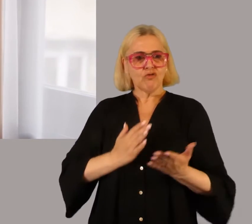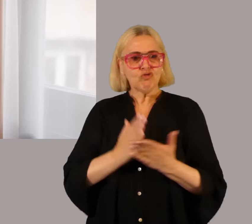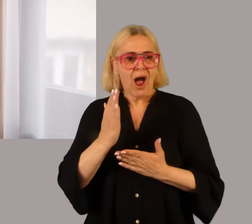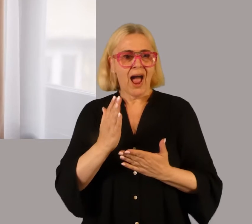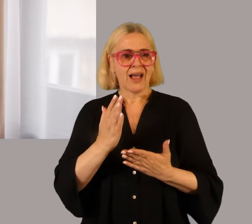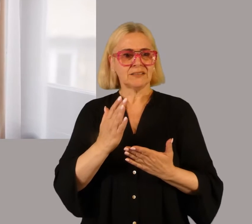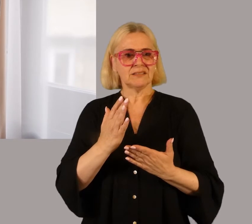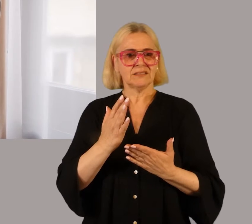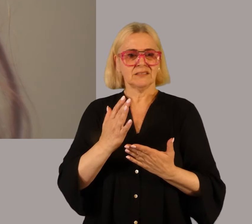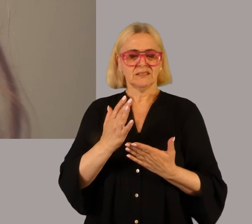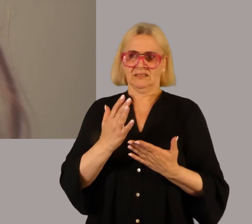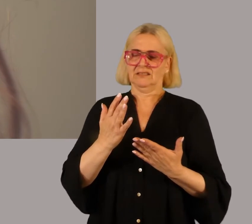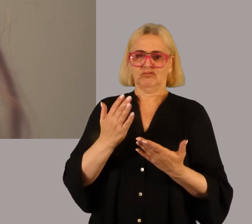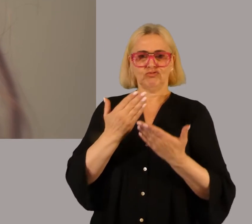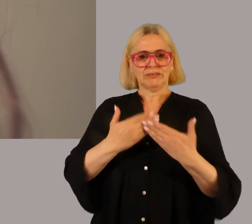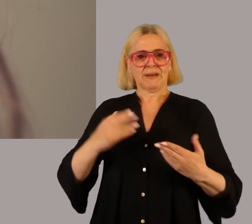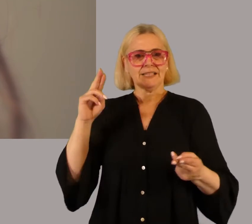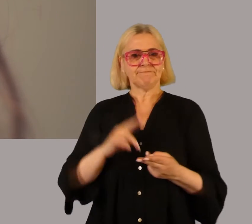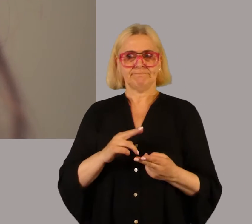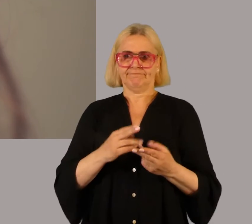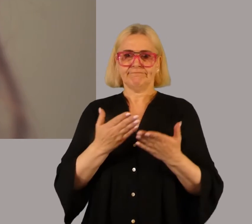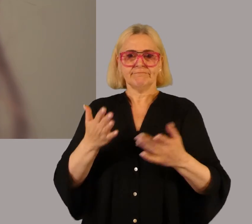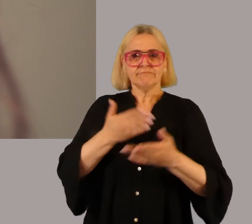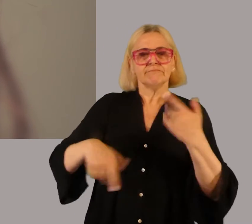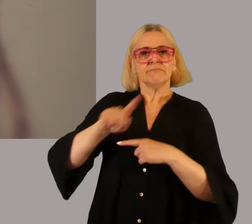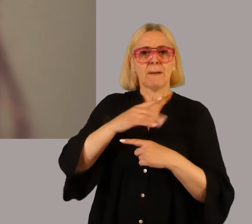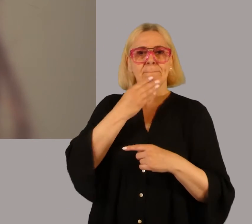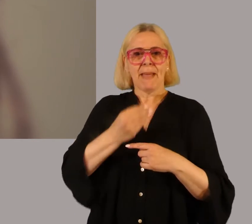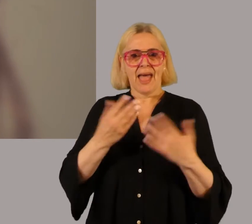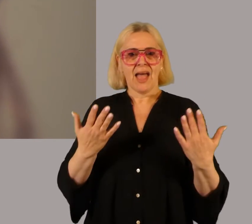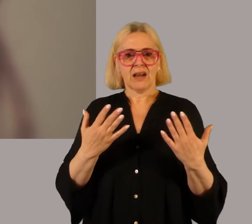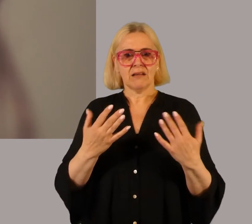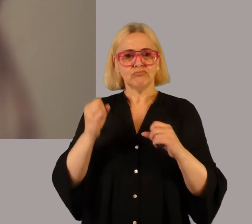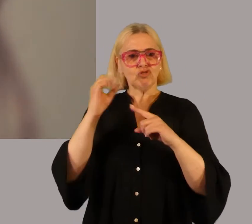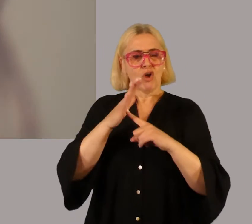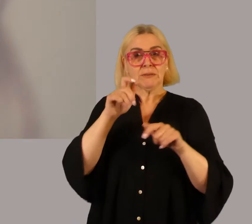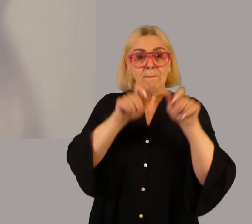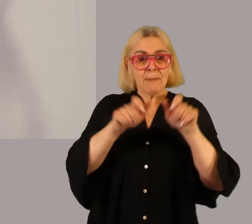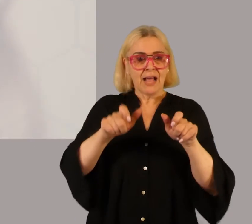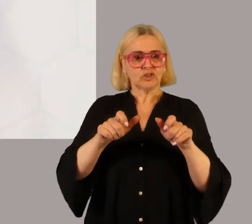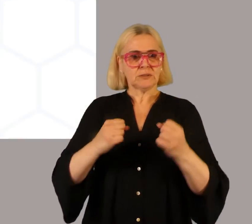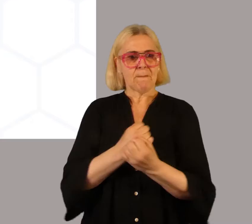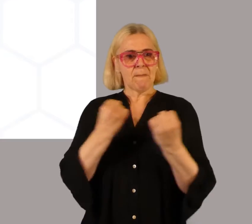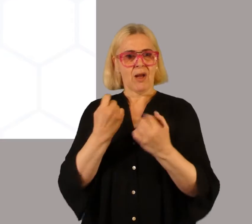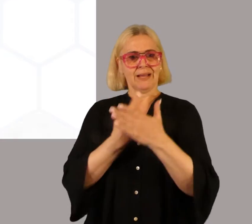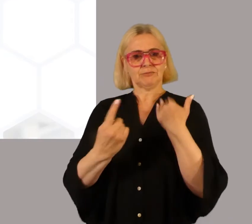human rights have historically been accorded lesser respect than men s in all settings.